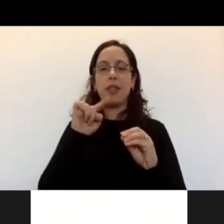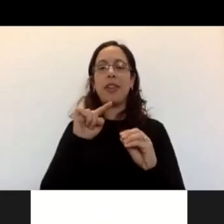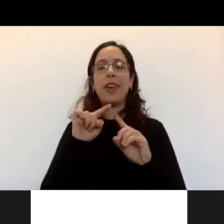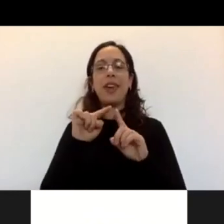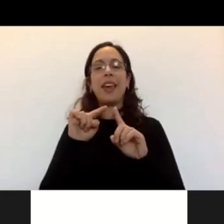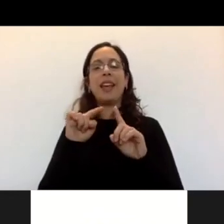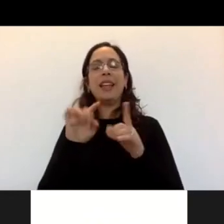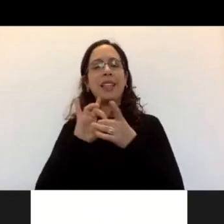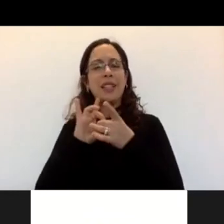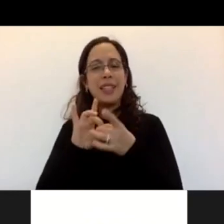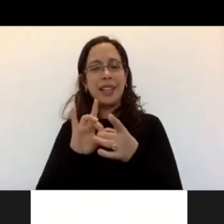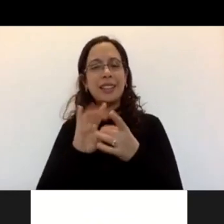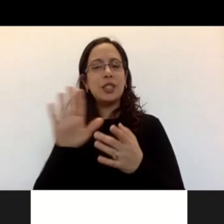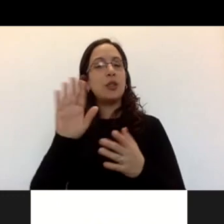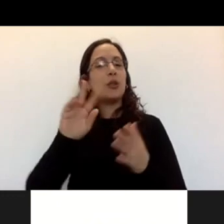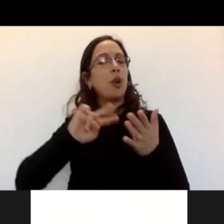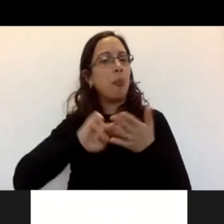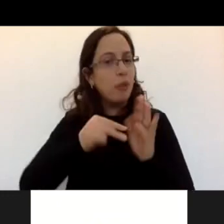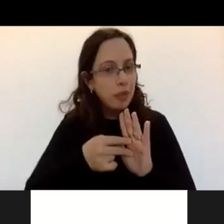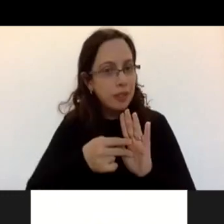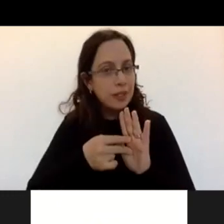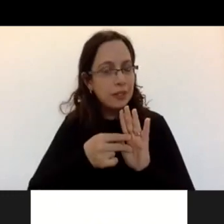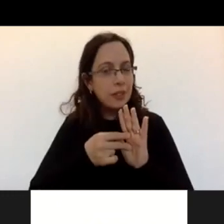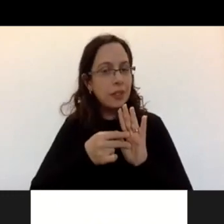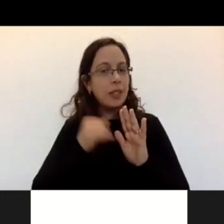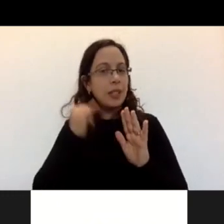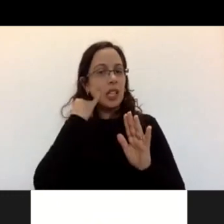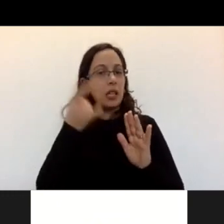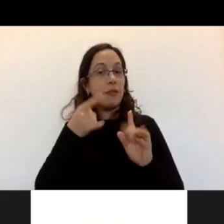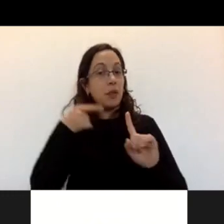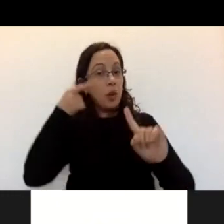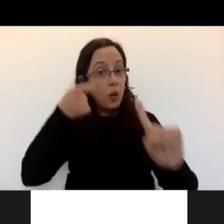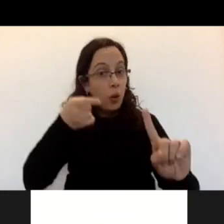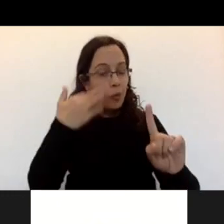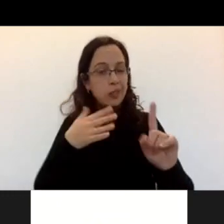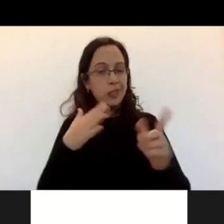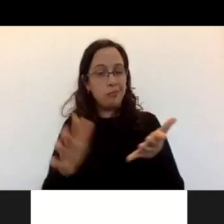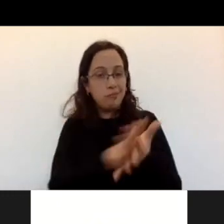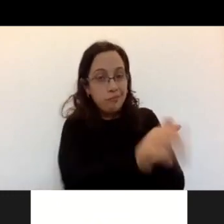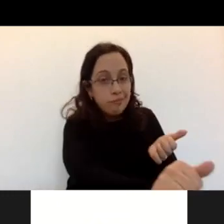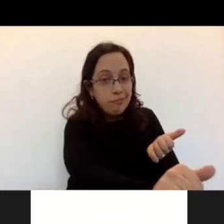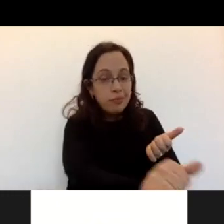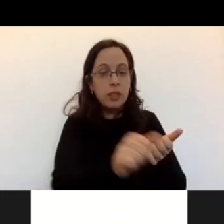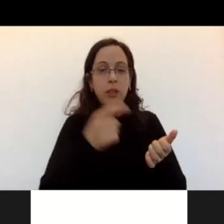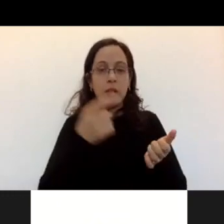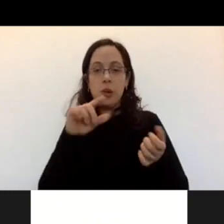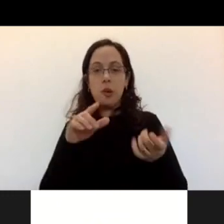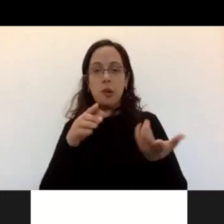so intent to eradicate intent to exterminate um, the question of how many people are killed